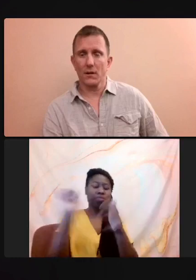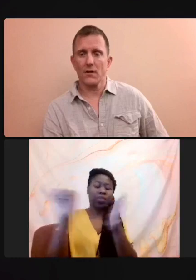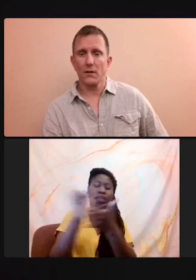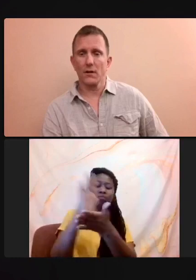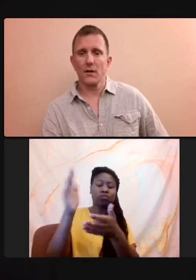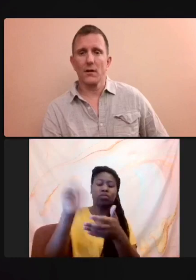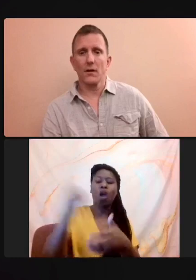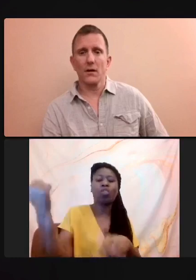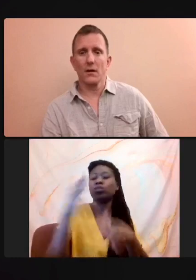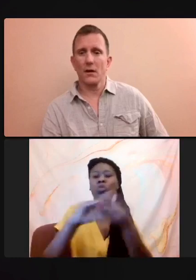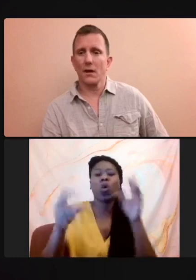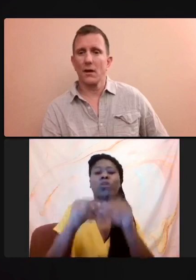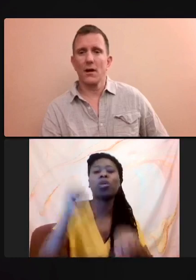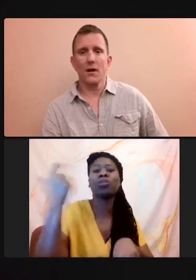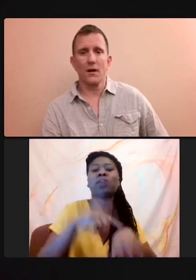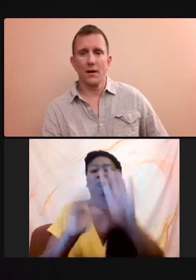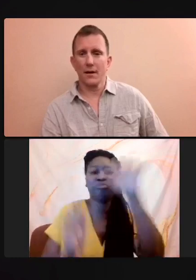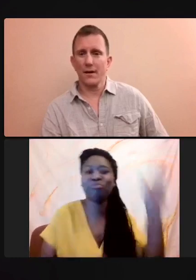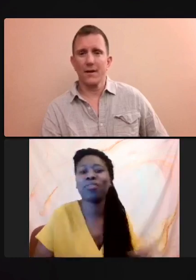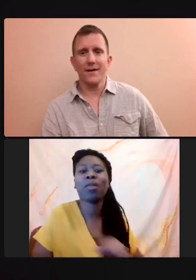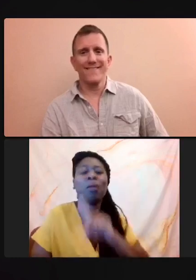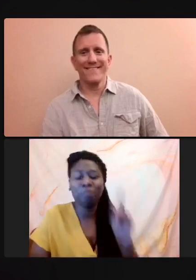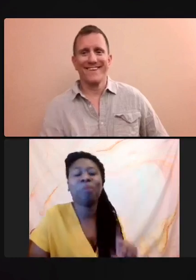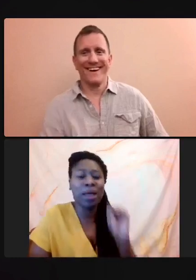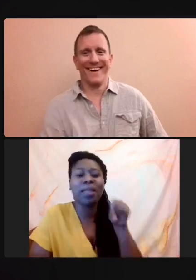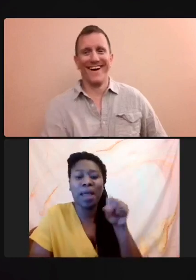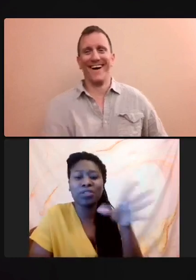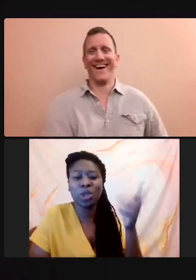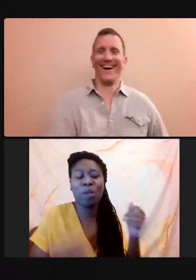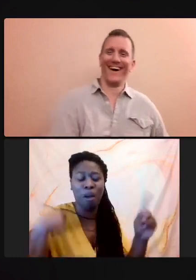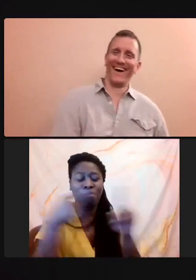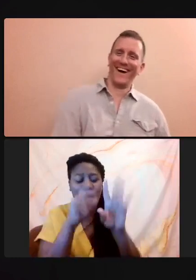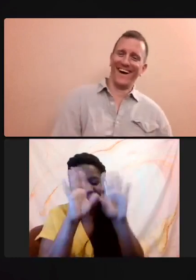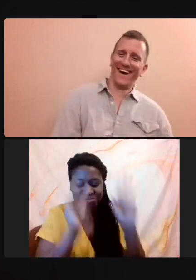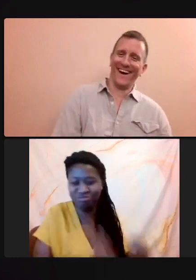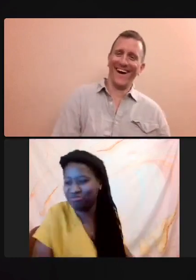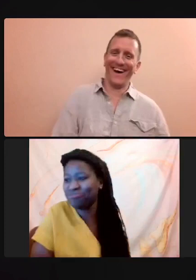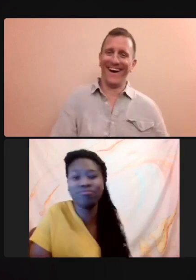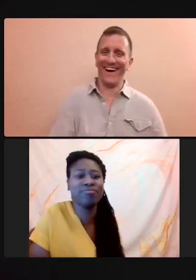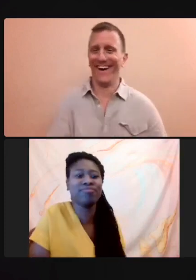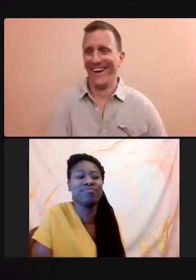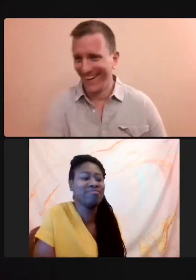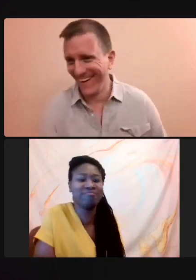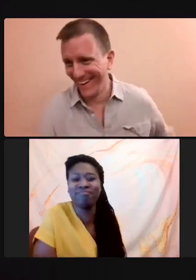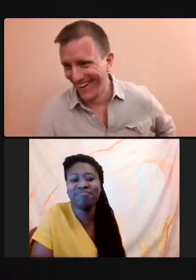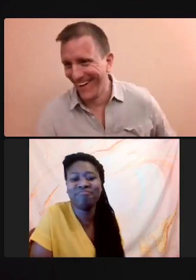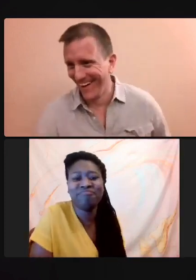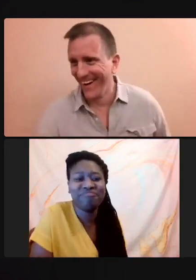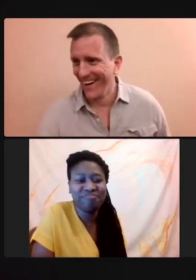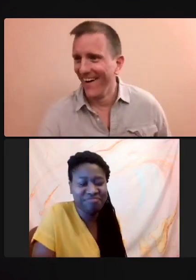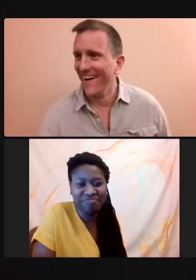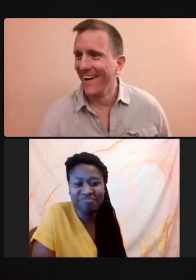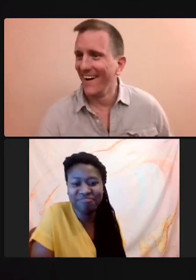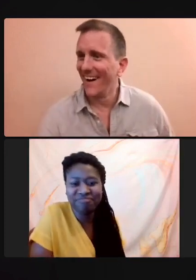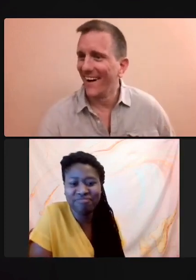you are accommodate, you are coming into our space, you will get used to our space. Right? And so I would love to just see more deaf individuals teaching